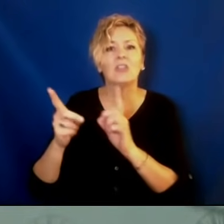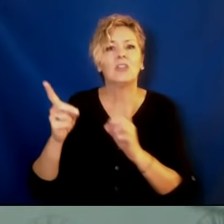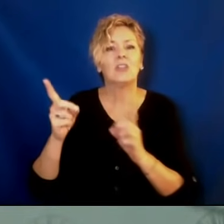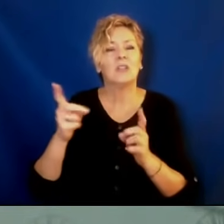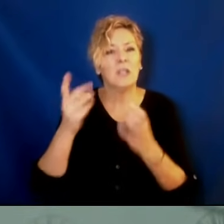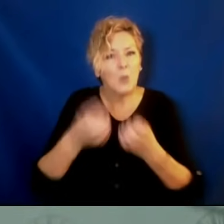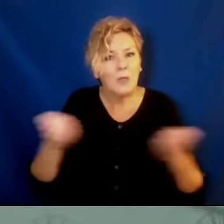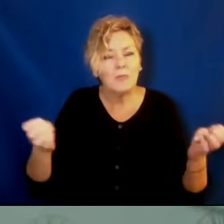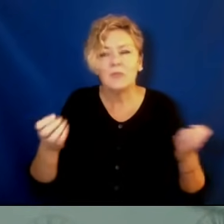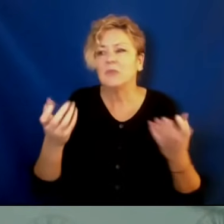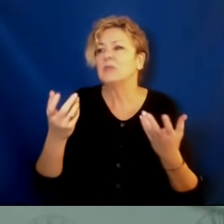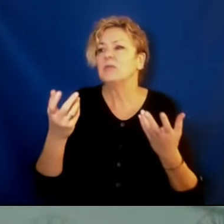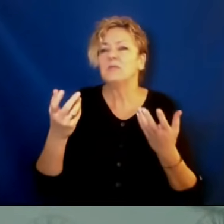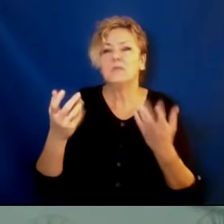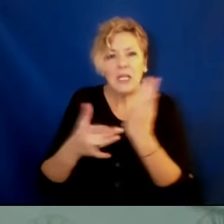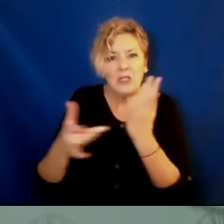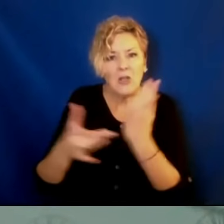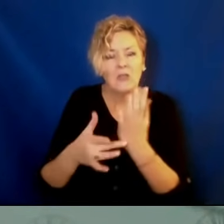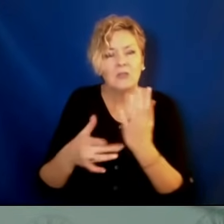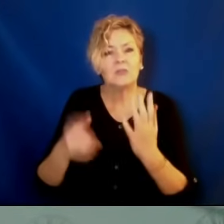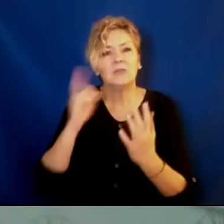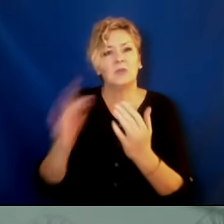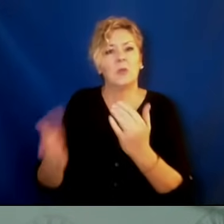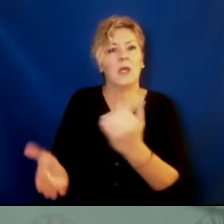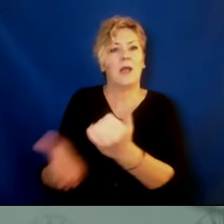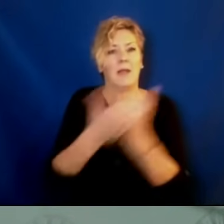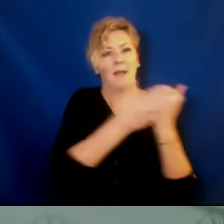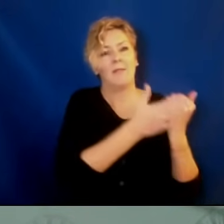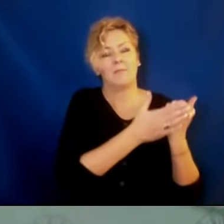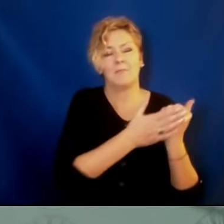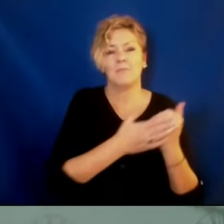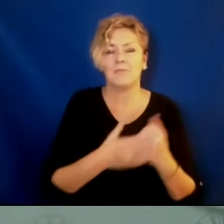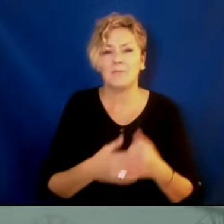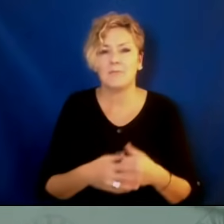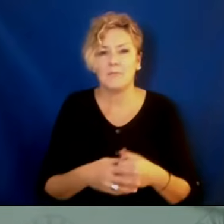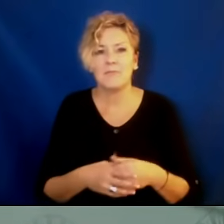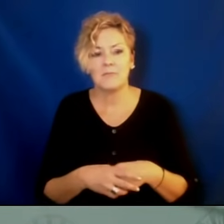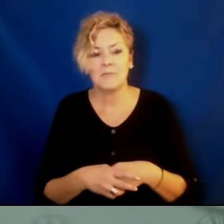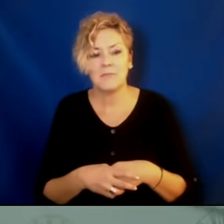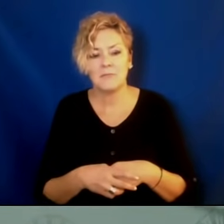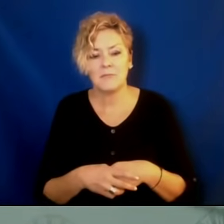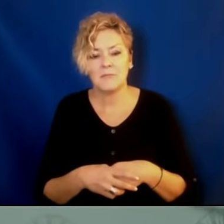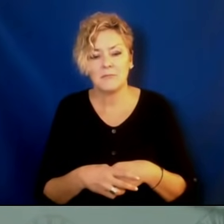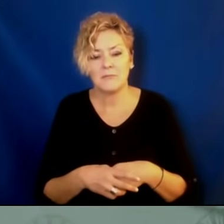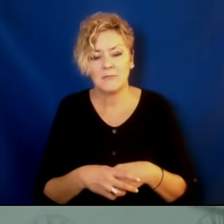single day and while we may not have been entirely clear on what digital tools would be